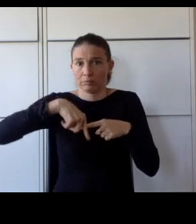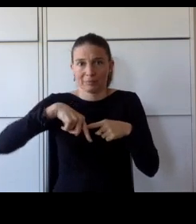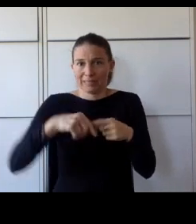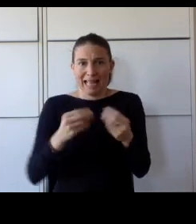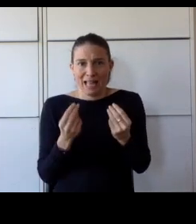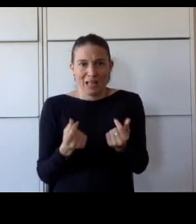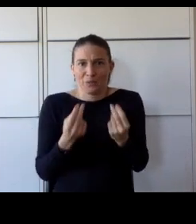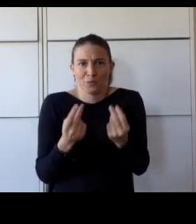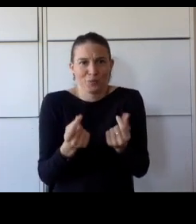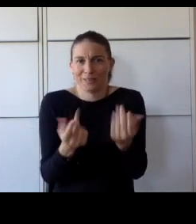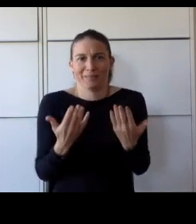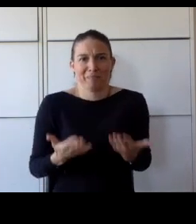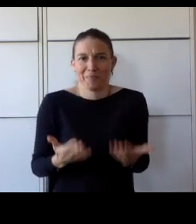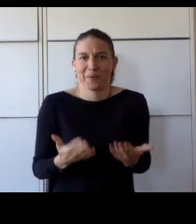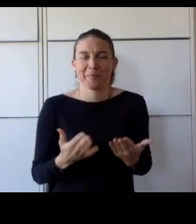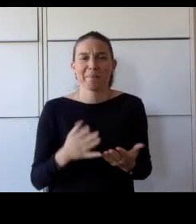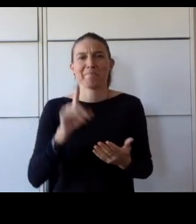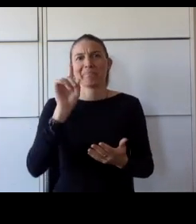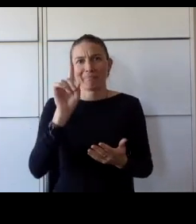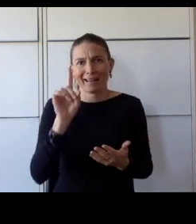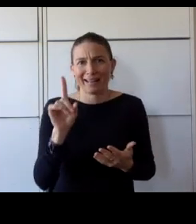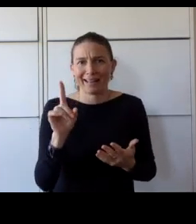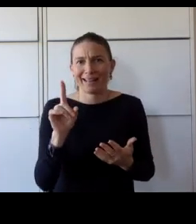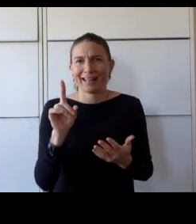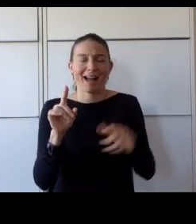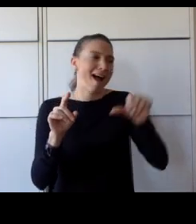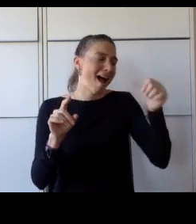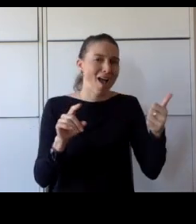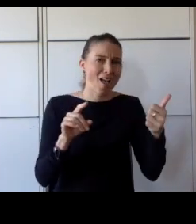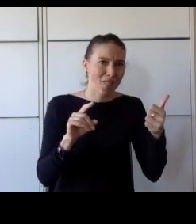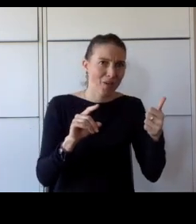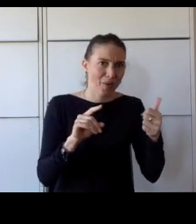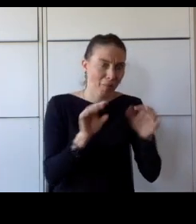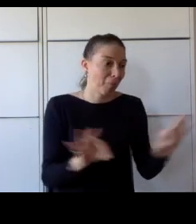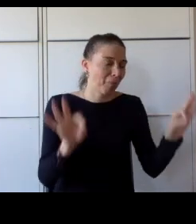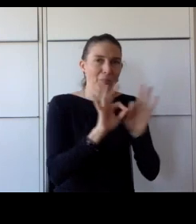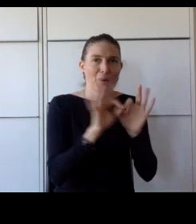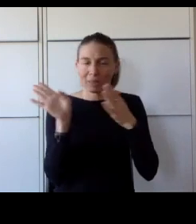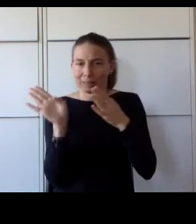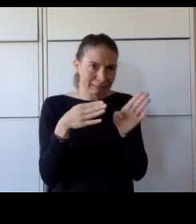Sometimes with other urgent matters coming up we haven't been able